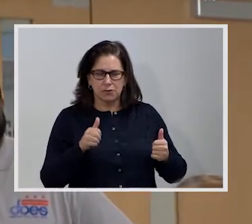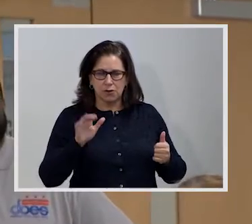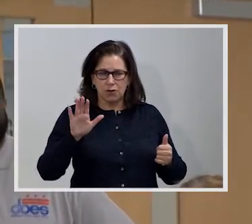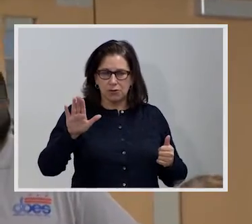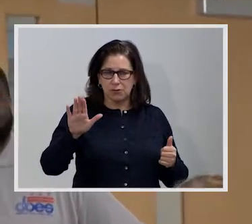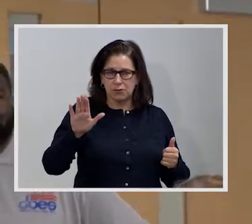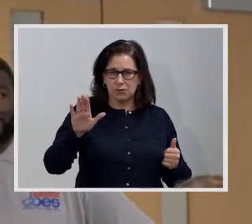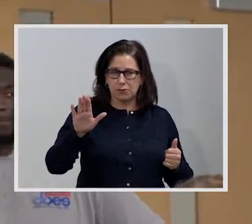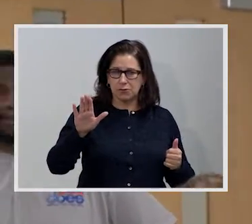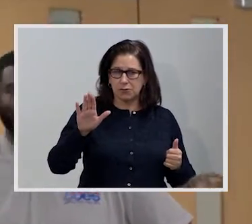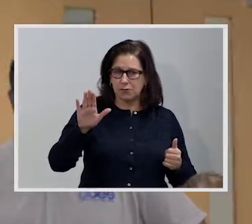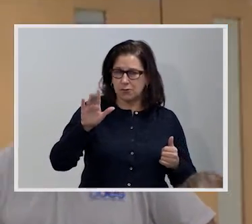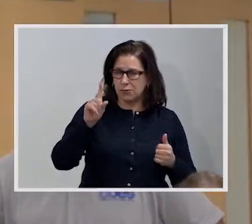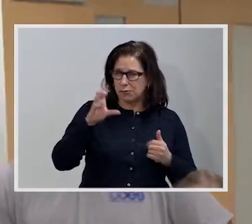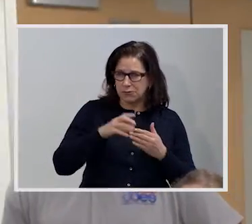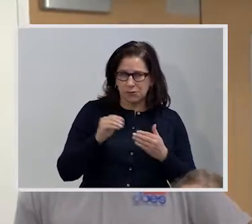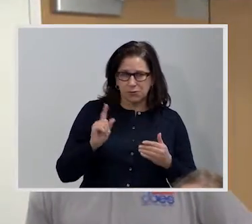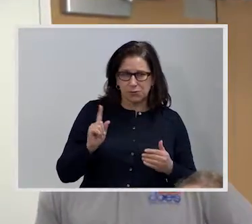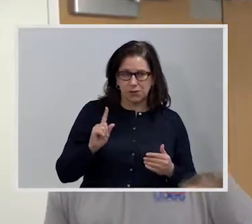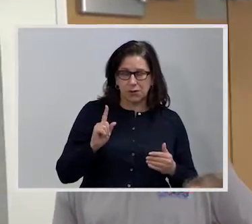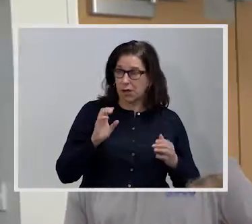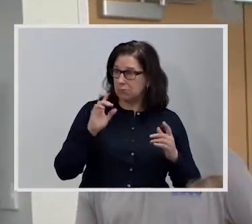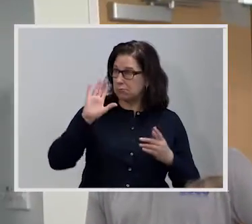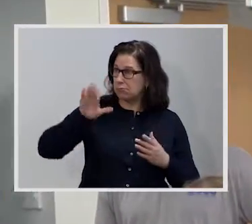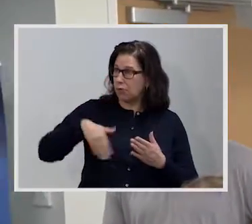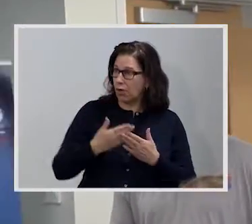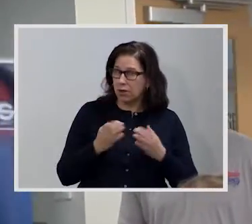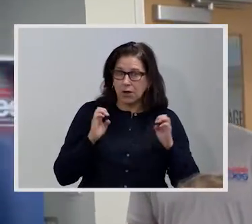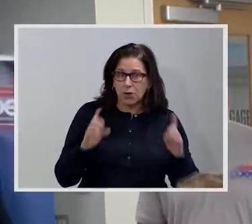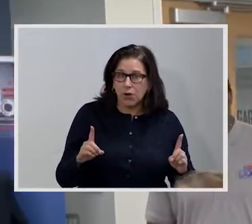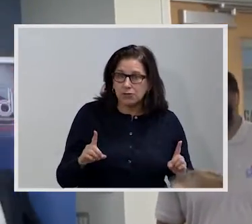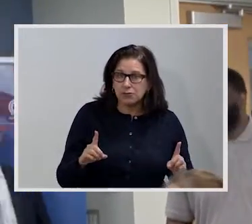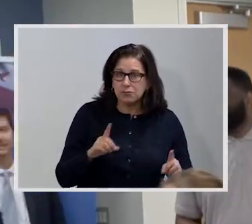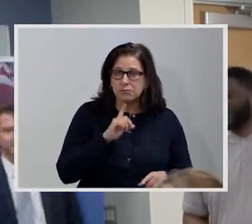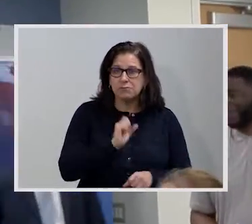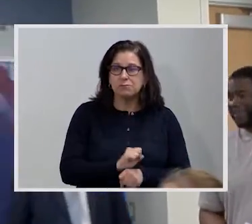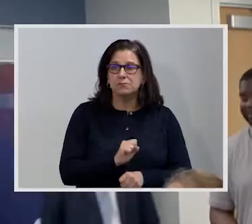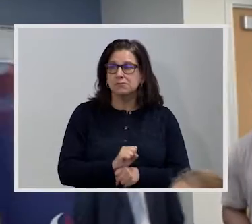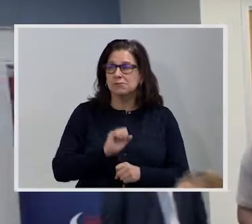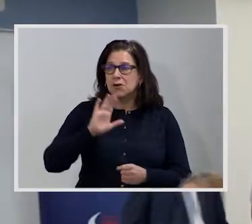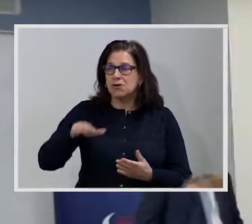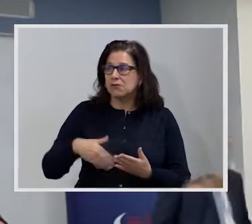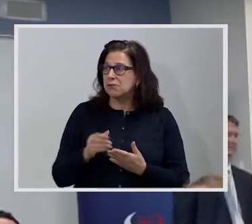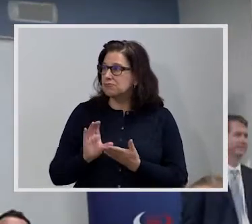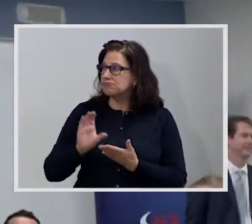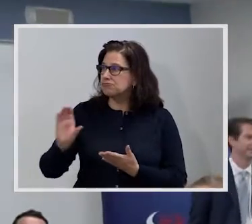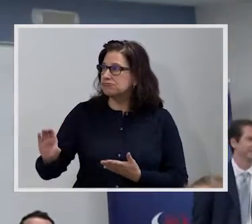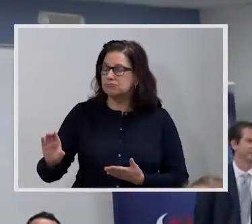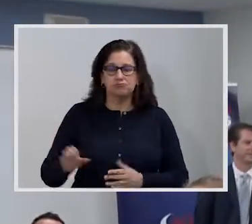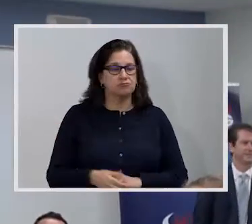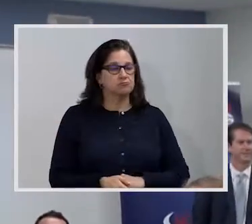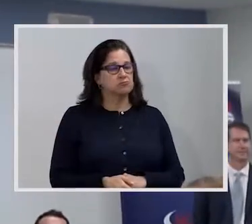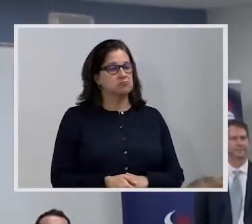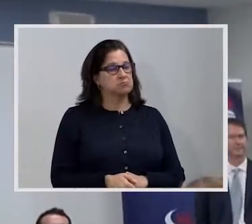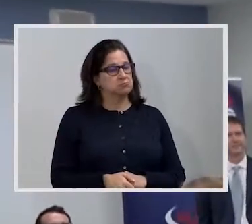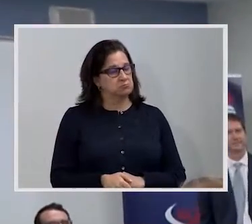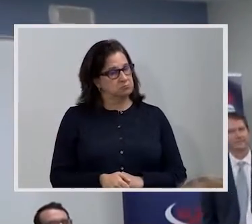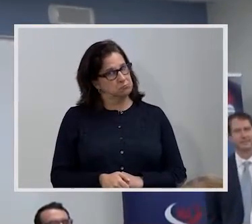NOW, I REALIZE THAT'S JUST MAYBE HER AND ME. BUT I DIDN'T EVEN SAY ANYTHING.